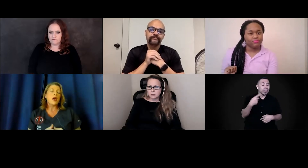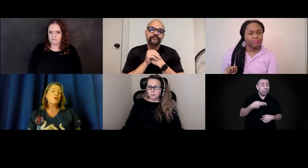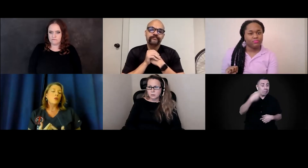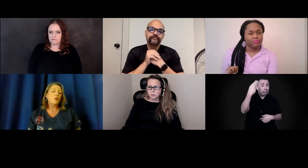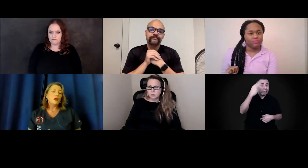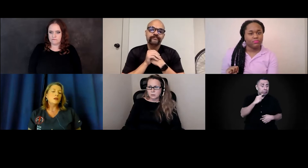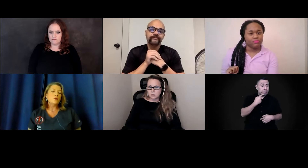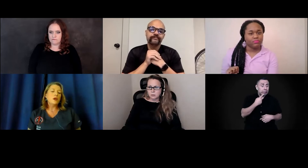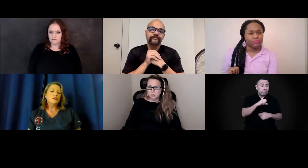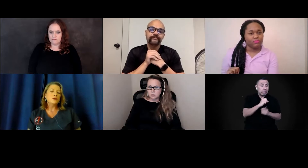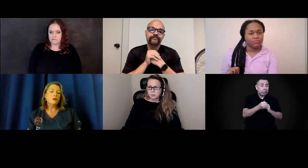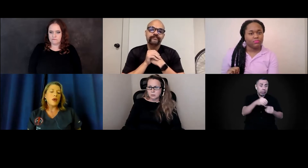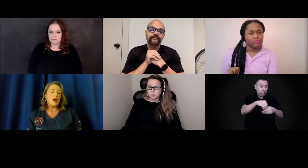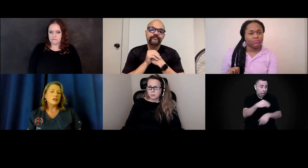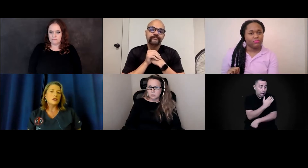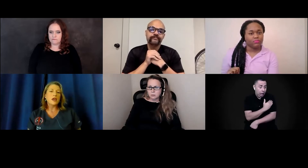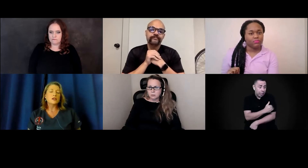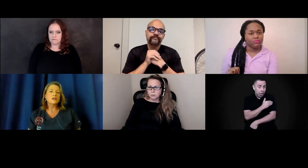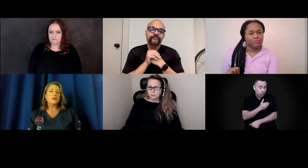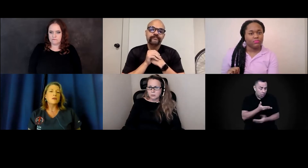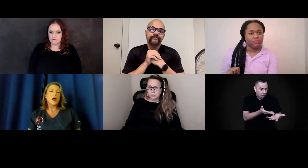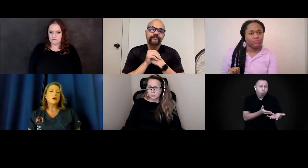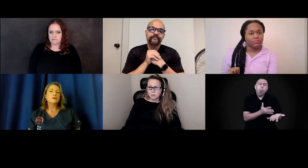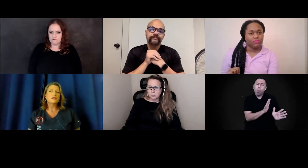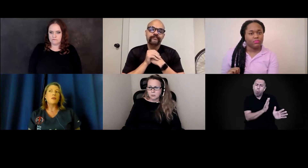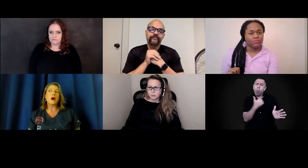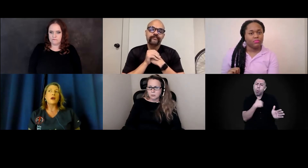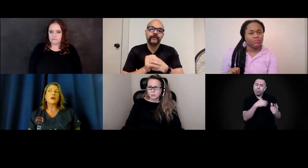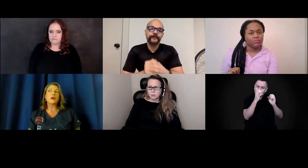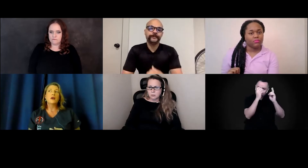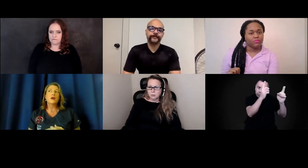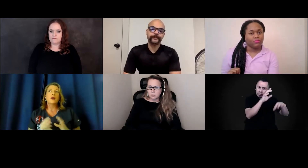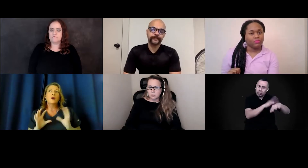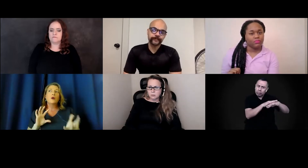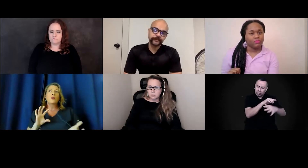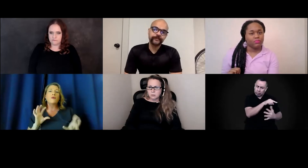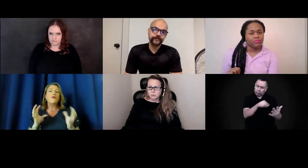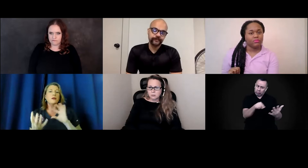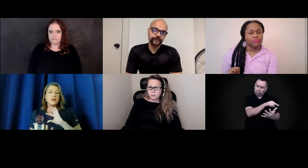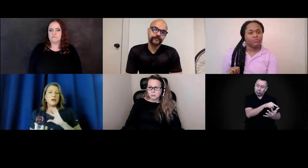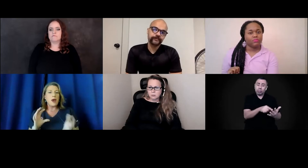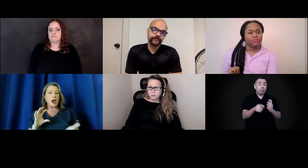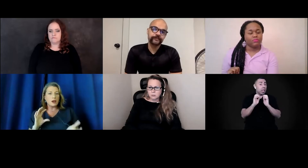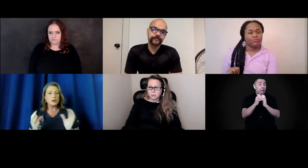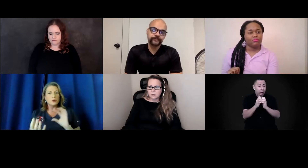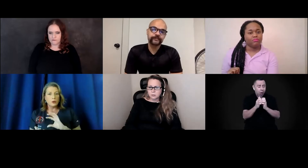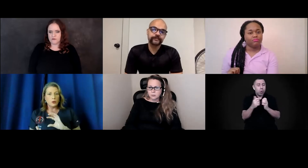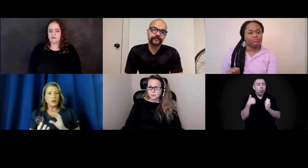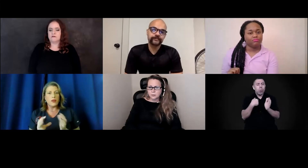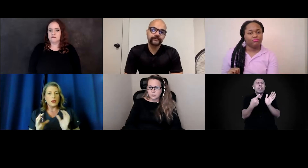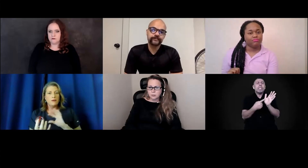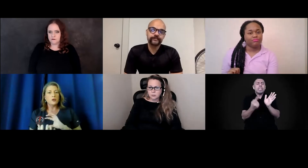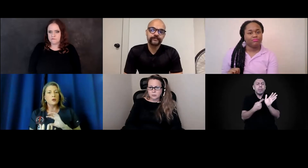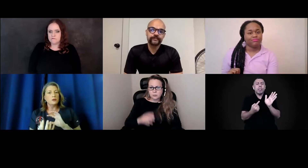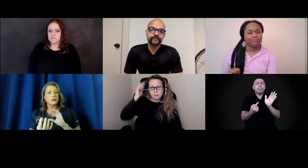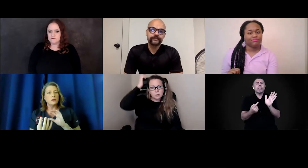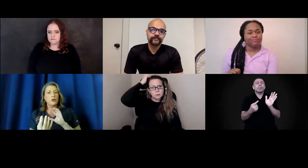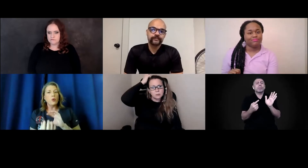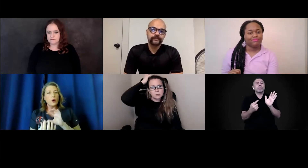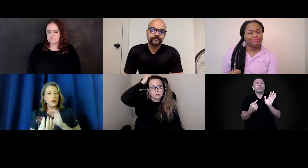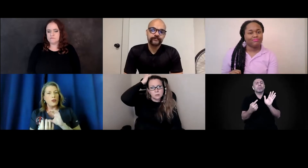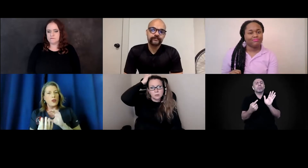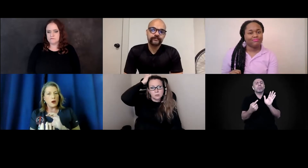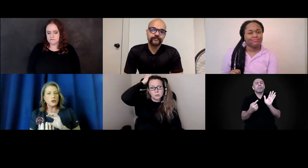And we do that education sometimes by reflecting back to the individual's, the work that they're